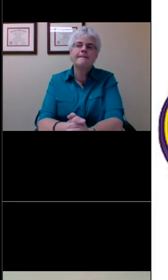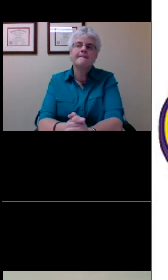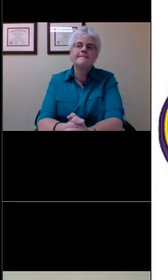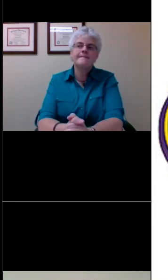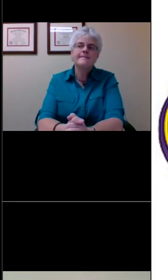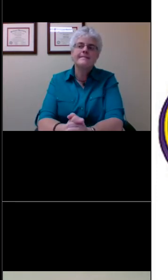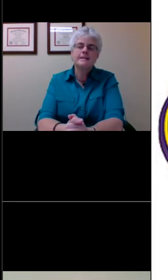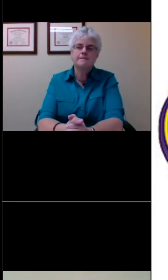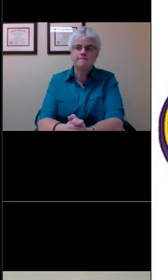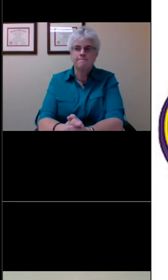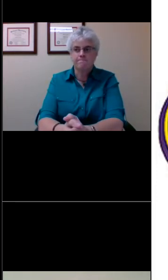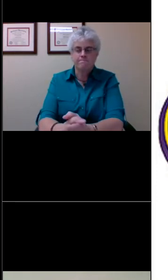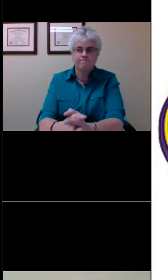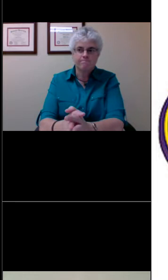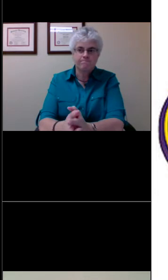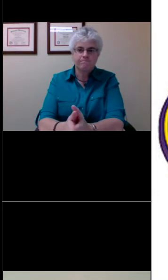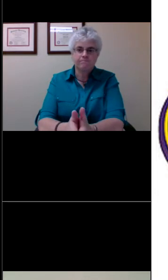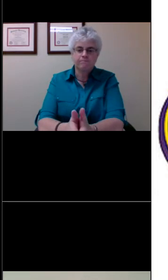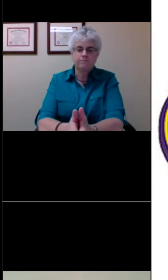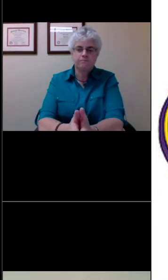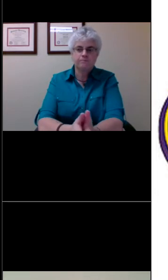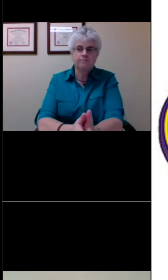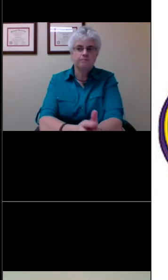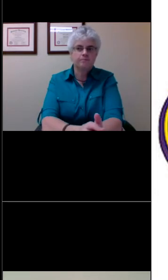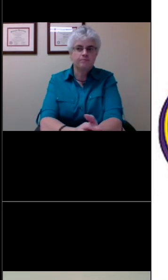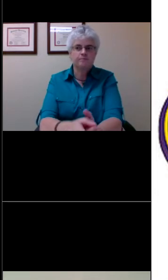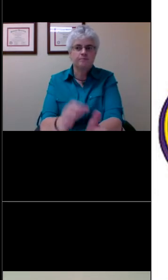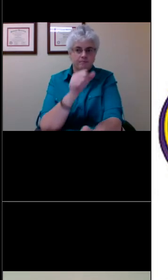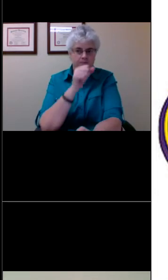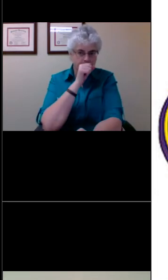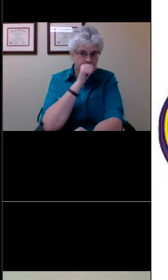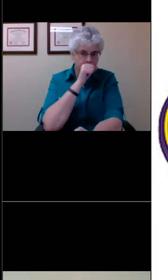highlight that we are part of a much larger task force that are striving to